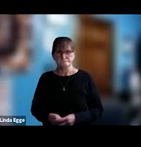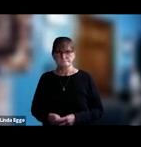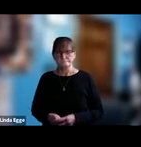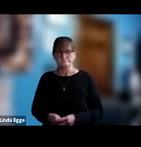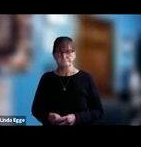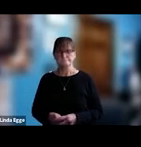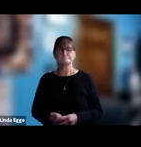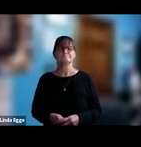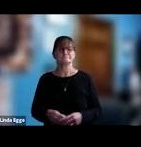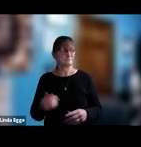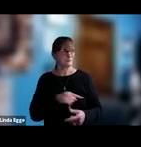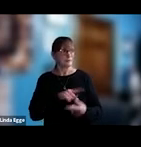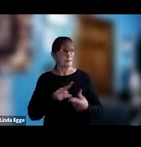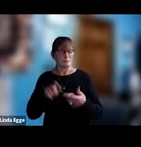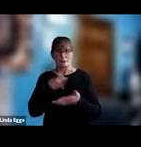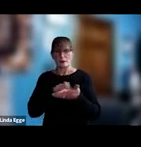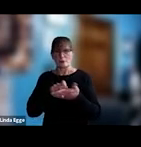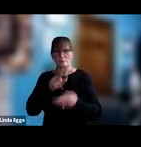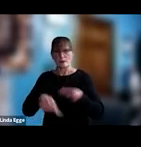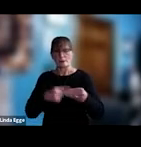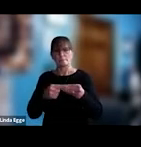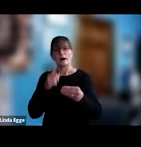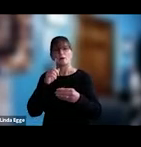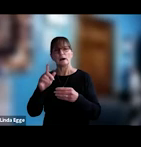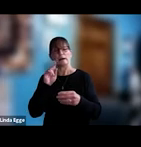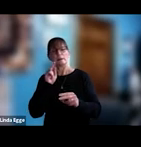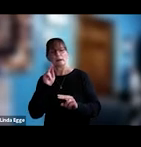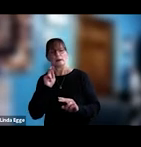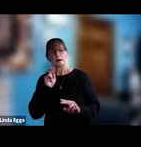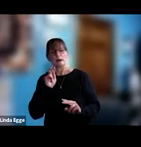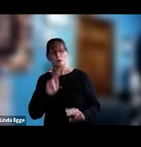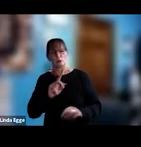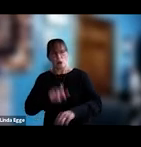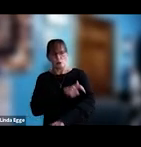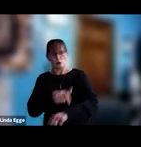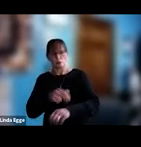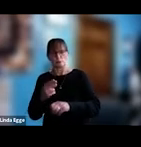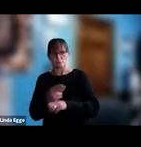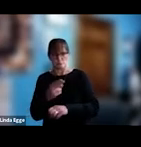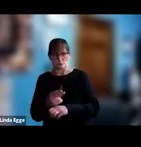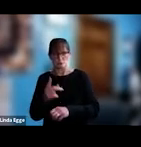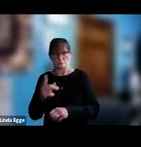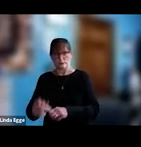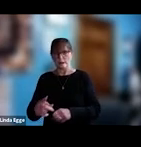So then I write about the, I look into her long-term use and what that means for brain plasticity.